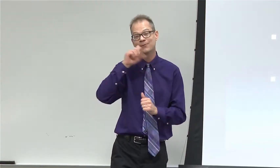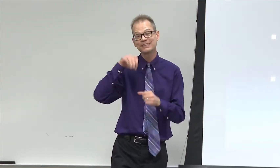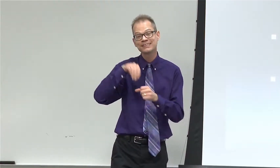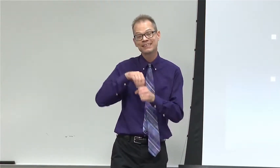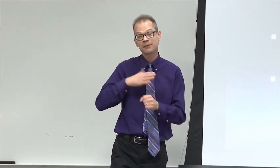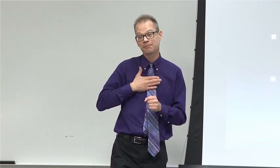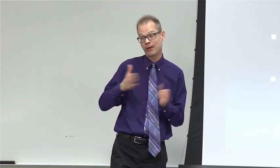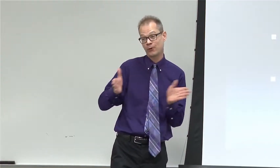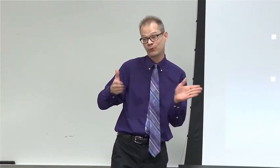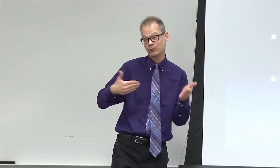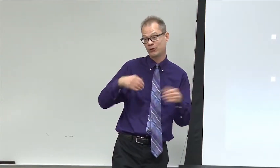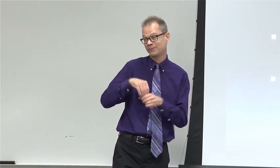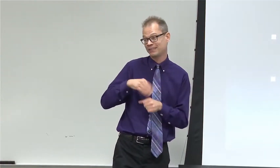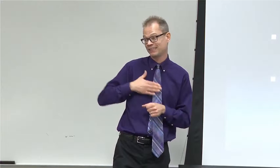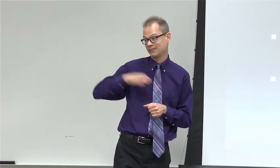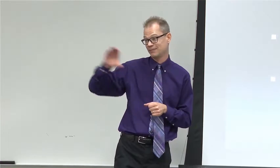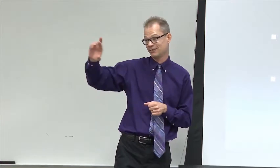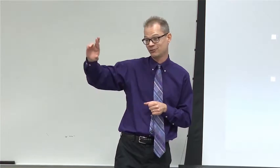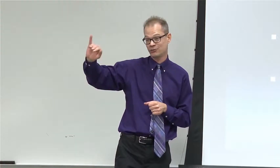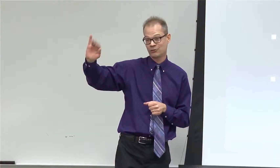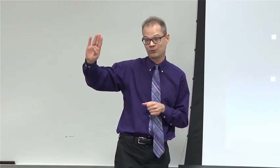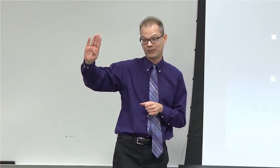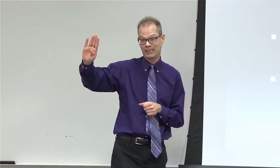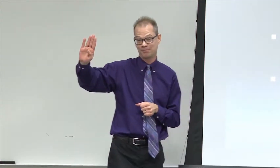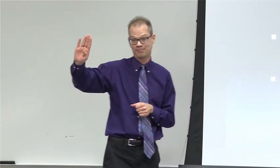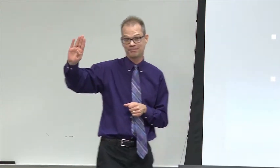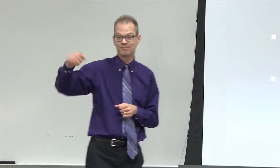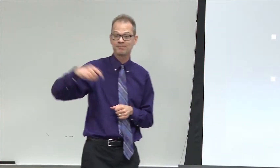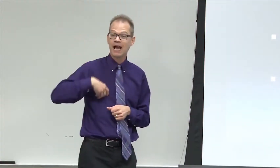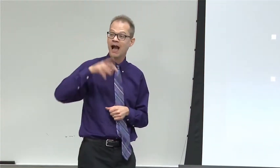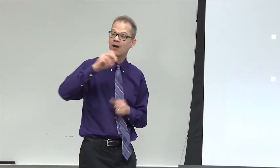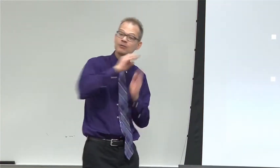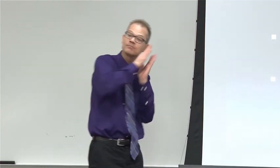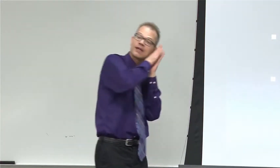about how that happened. Basically, I was in my room, I was in my crib,